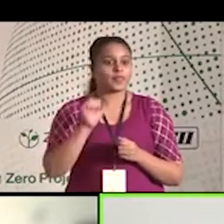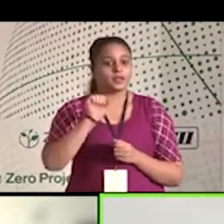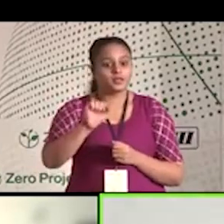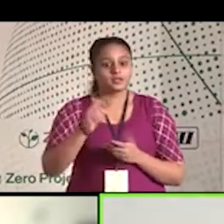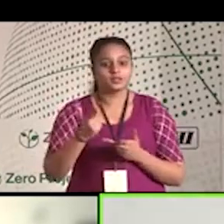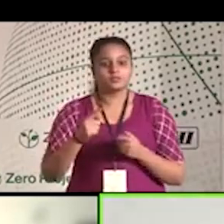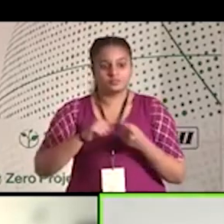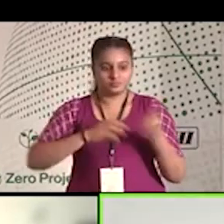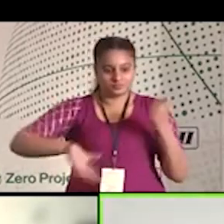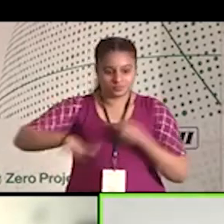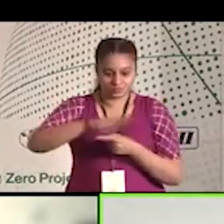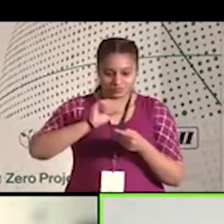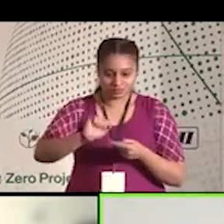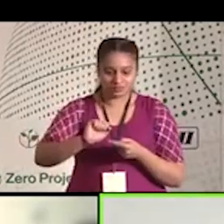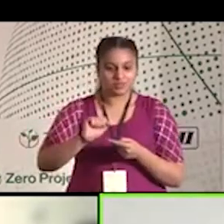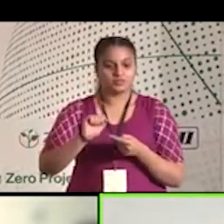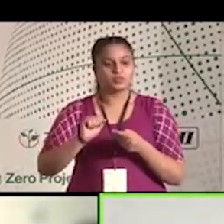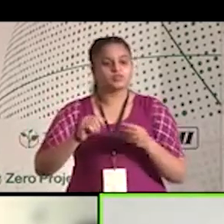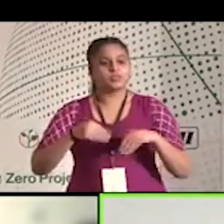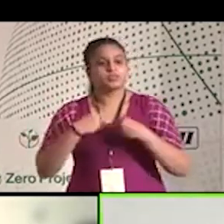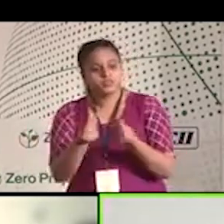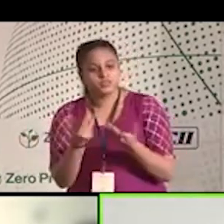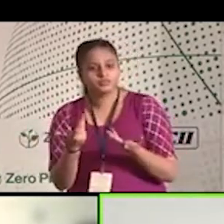where they may not be brave if they can be themselves. Right.